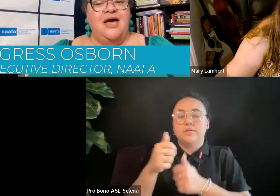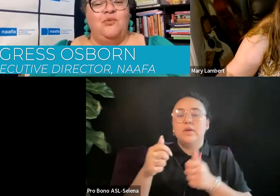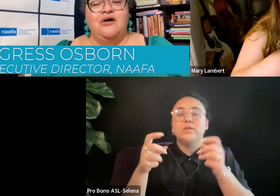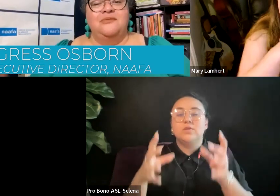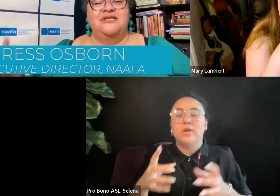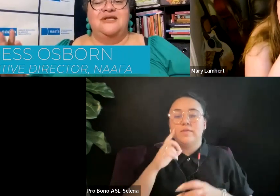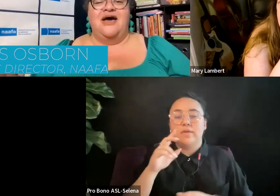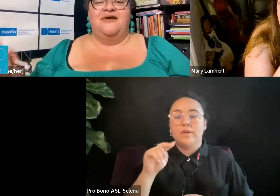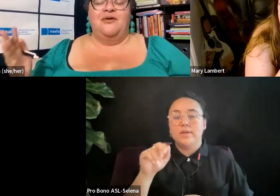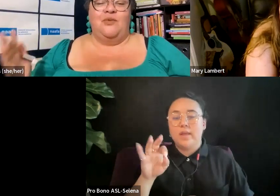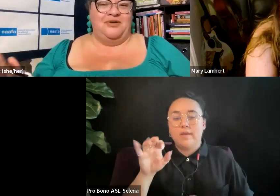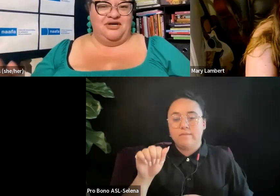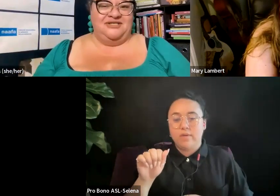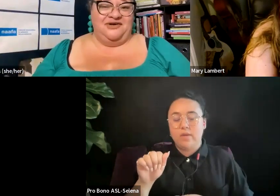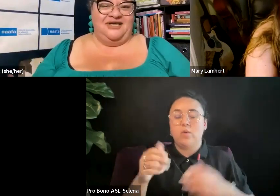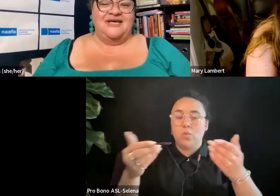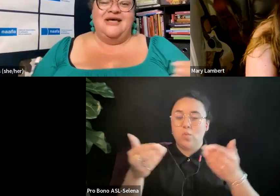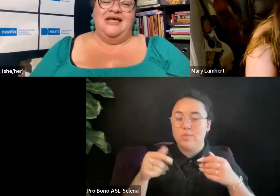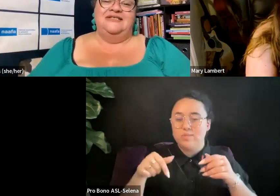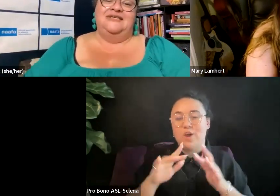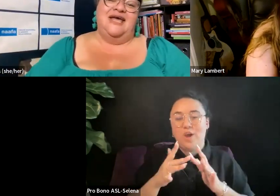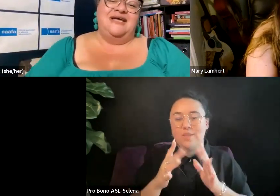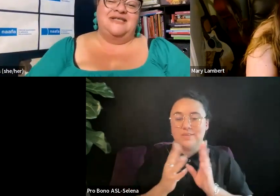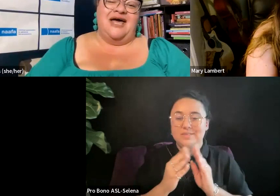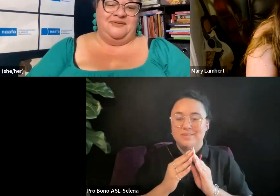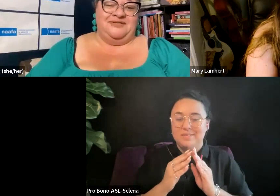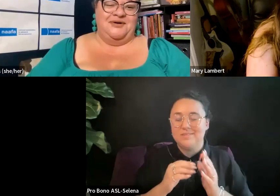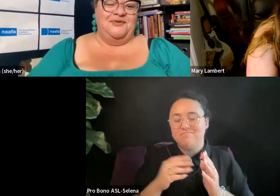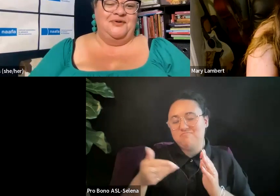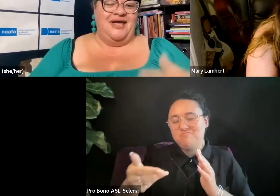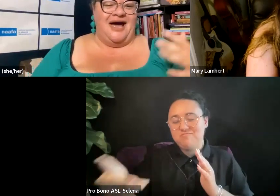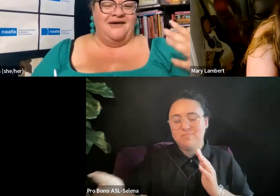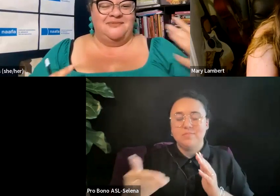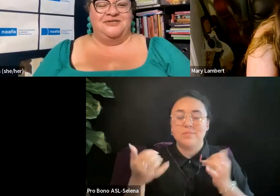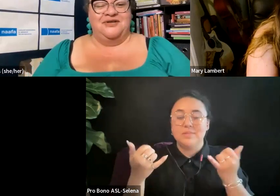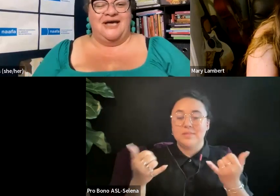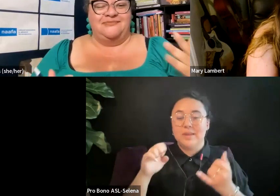And welcome to the NAAFA Webinar Series. In today's episode, we have special guest